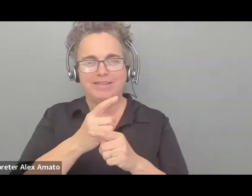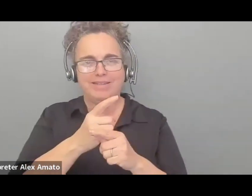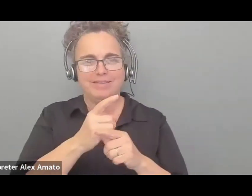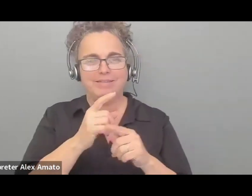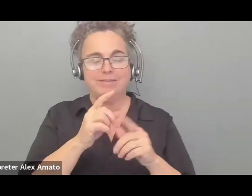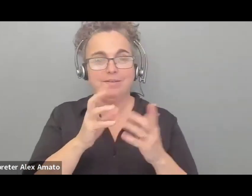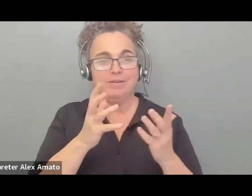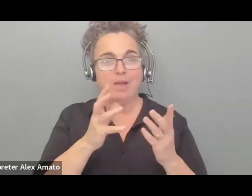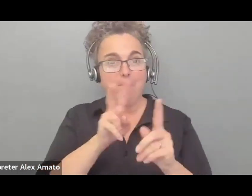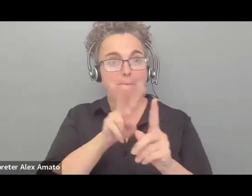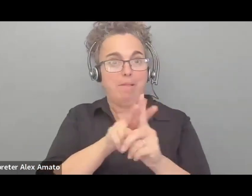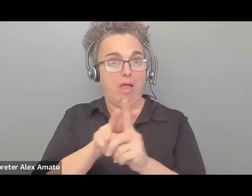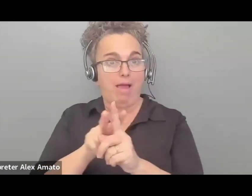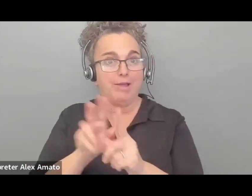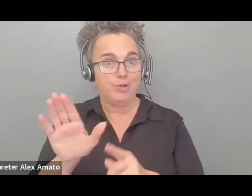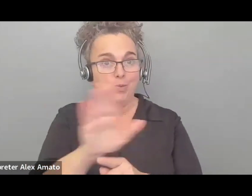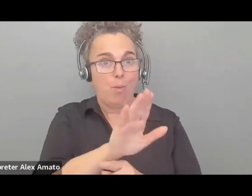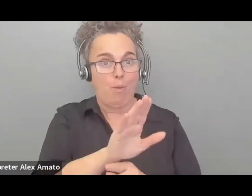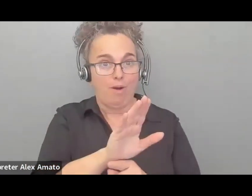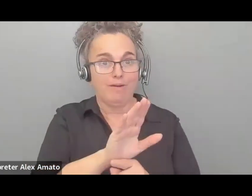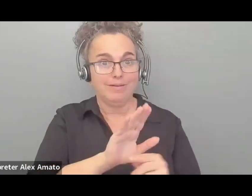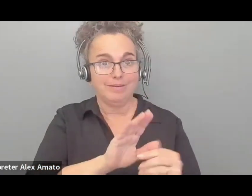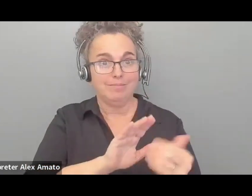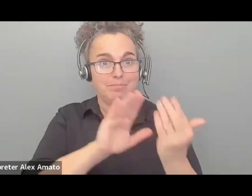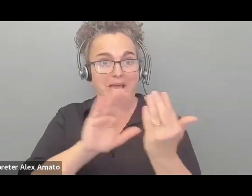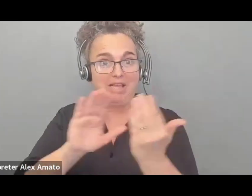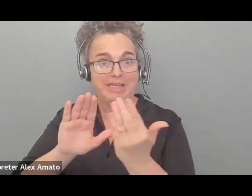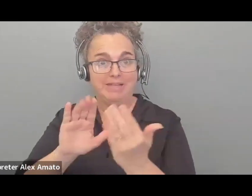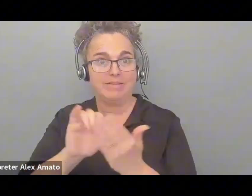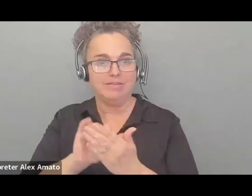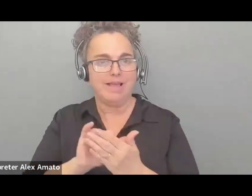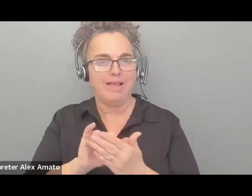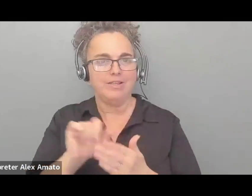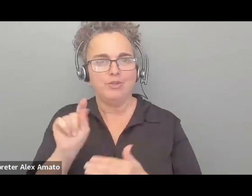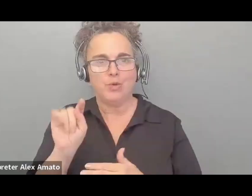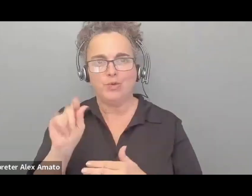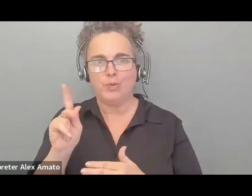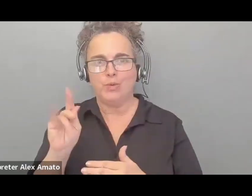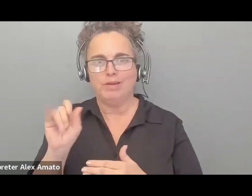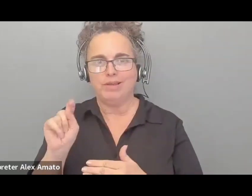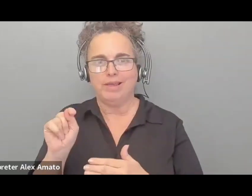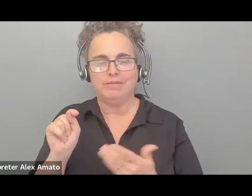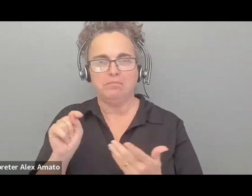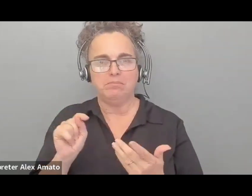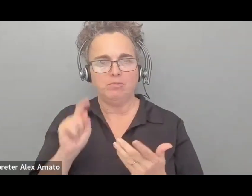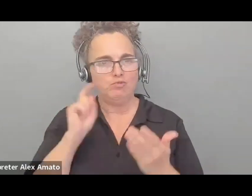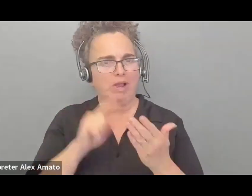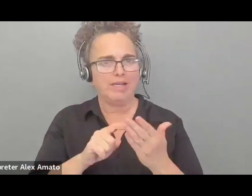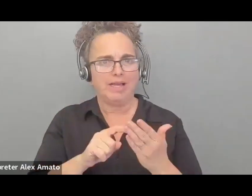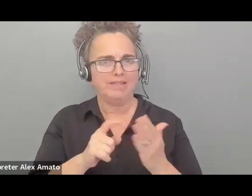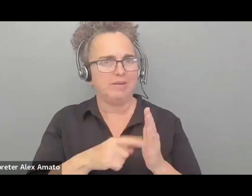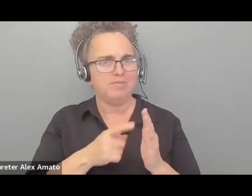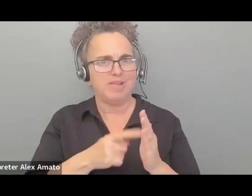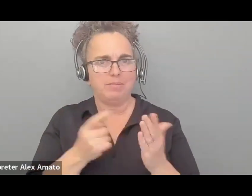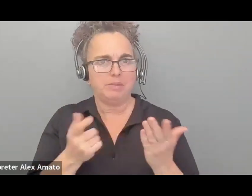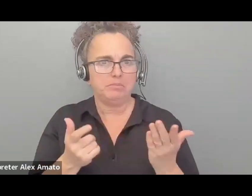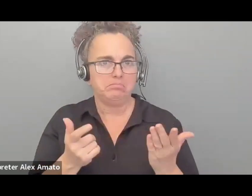that you might have in your toolkit is by recognizing that there are adaptations that you're going to need to make